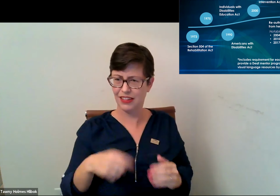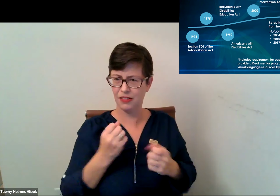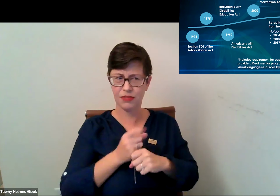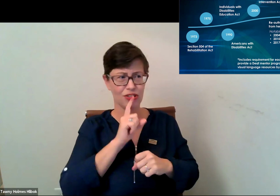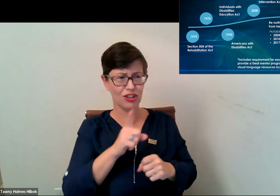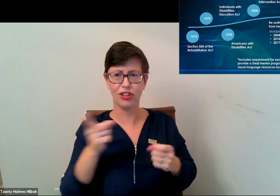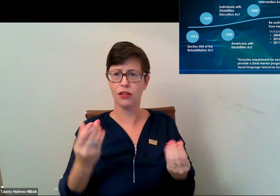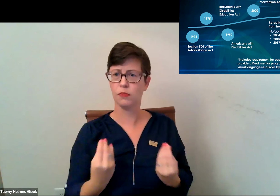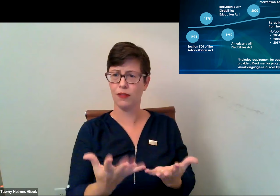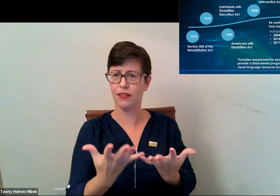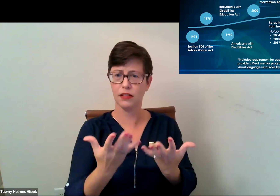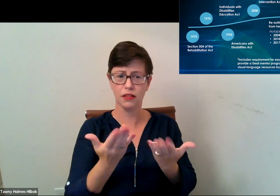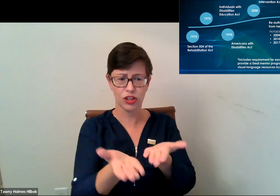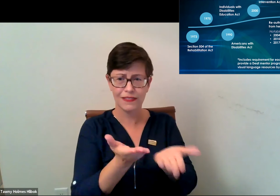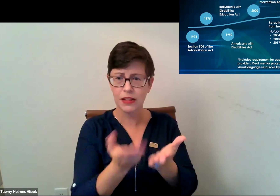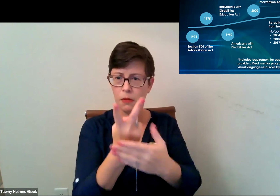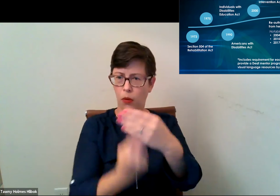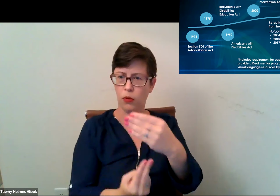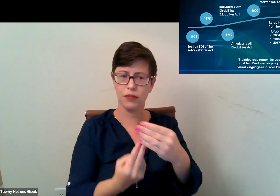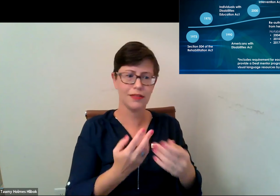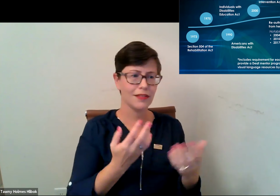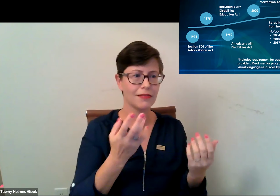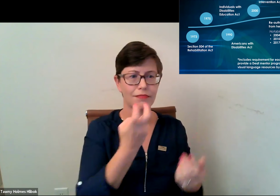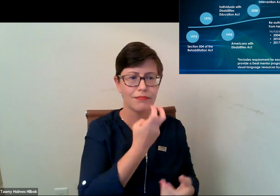Therefore, that means the state must make sure that they are providing services.